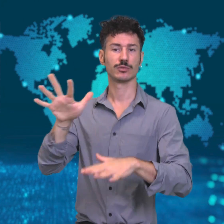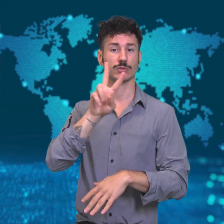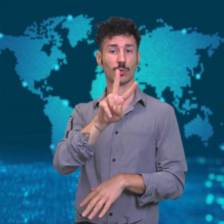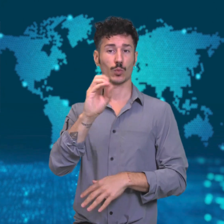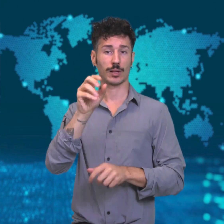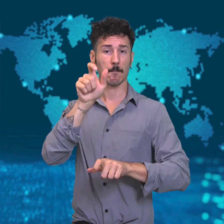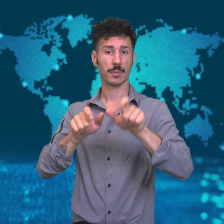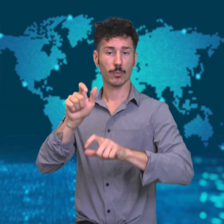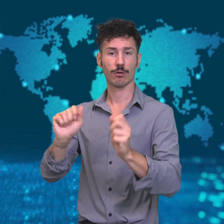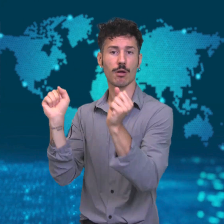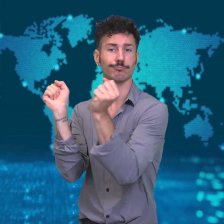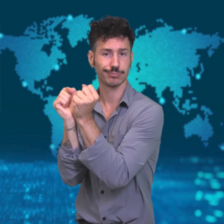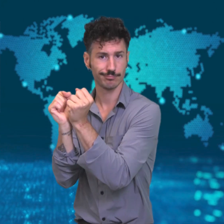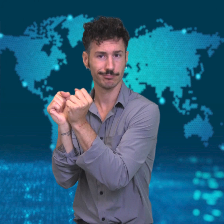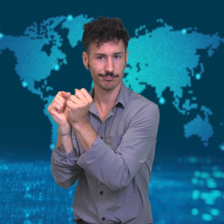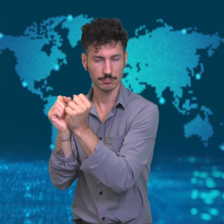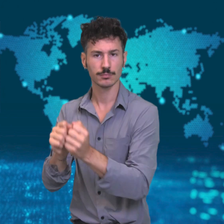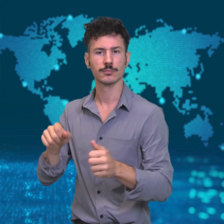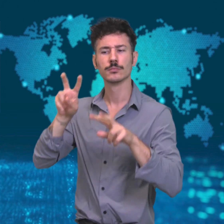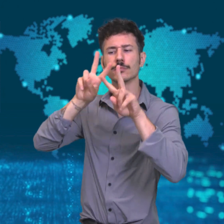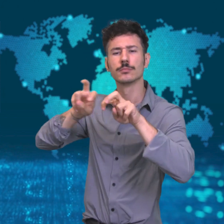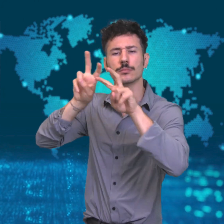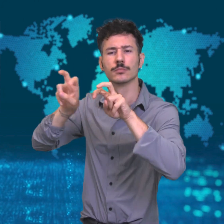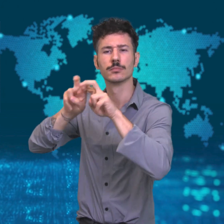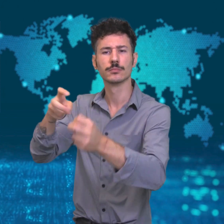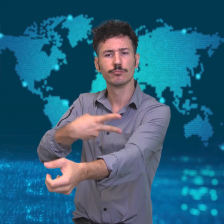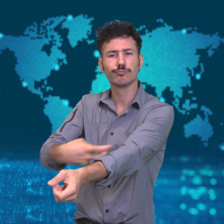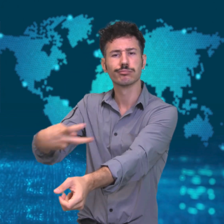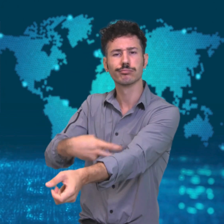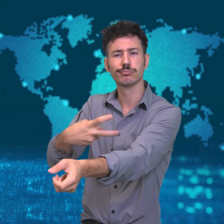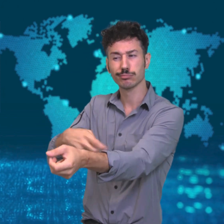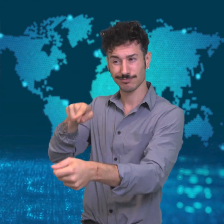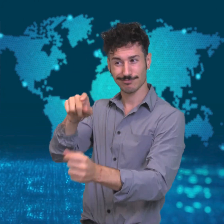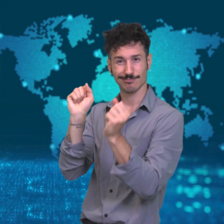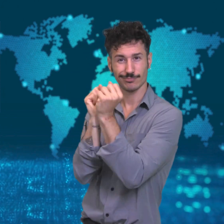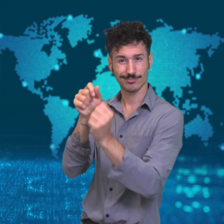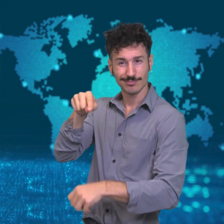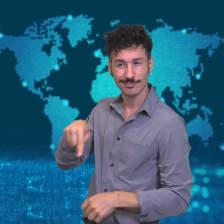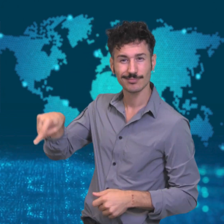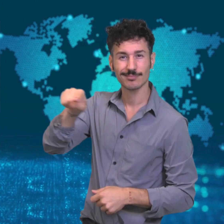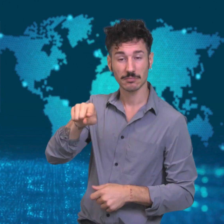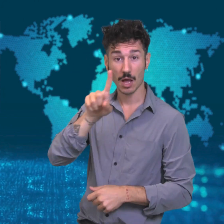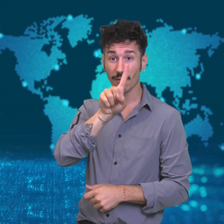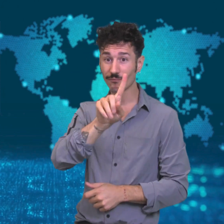It has been reported that 15 of those that were arrested